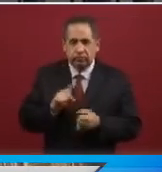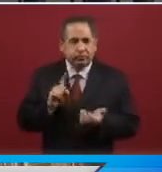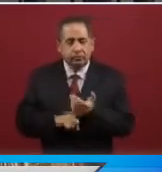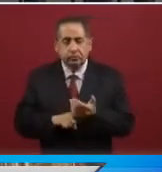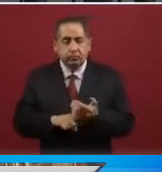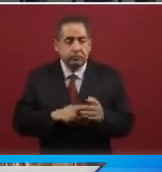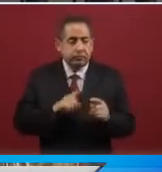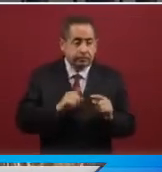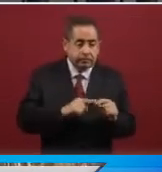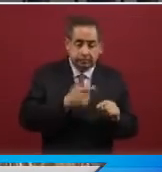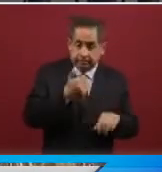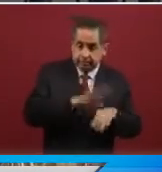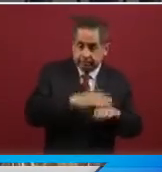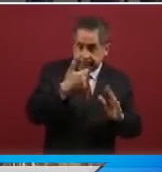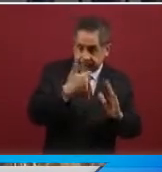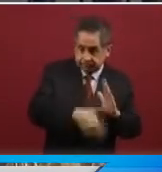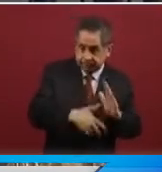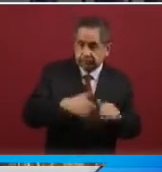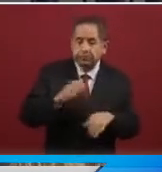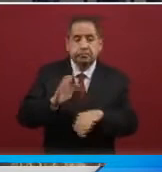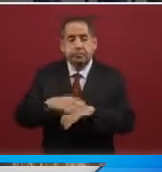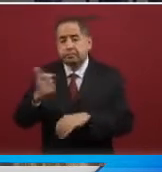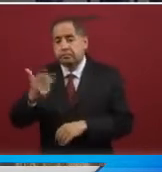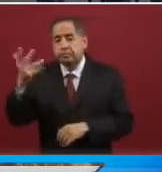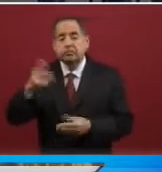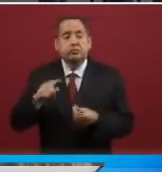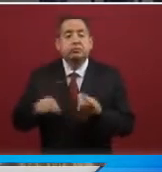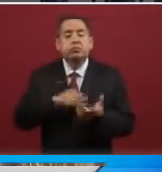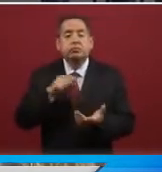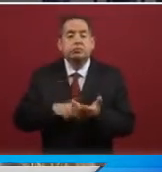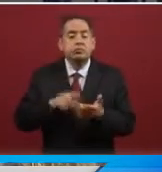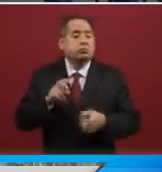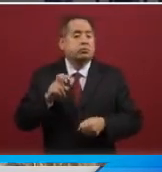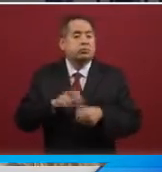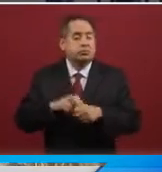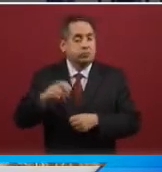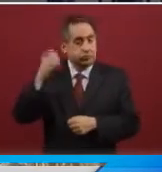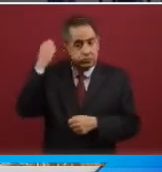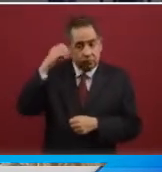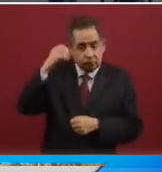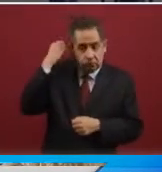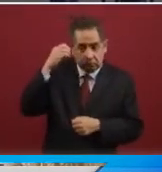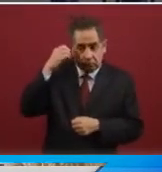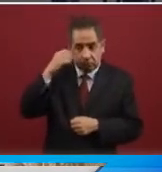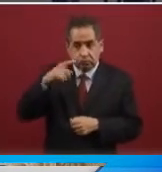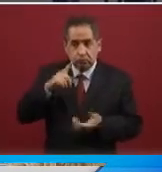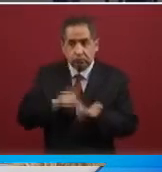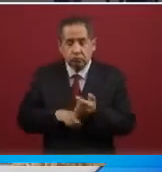Premium CHEVRON brand petrol at 22.64 Diesel CHEVRON brand at 22.00 pesos